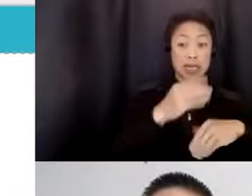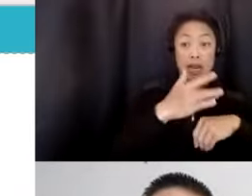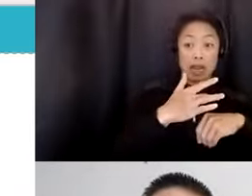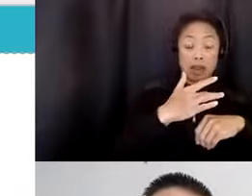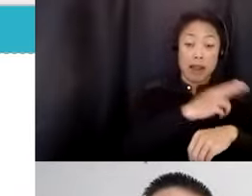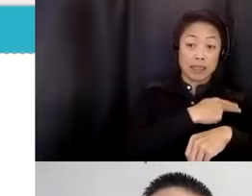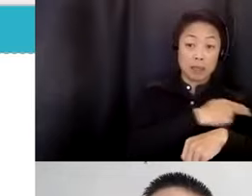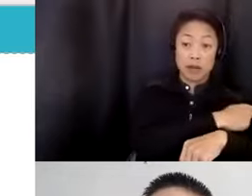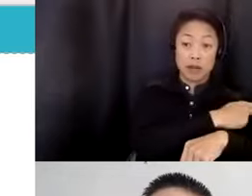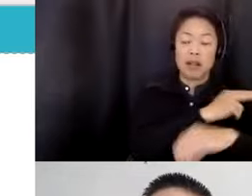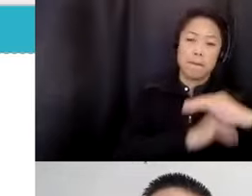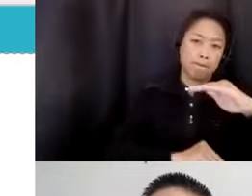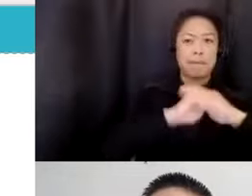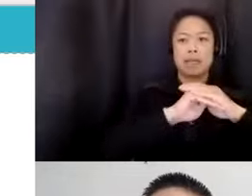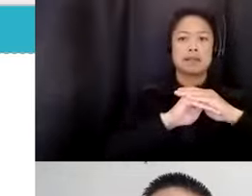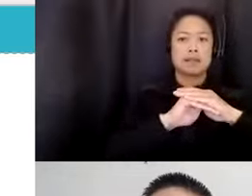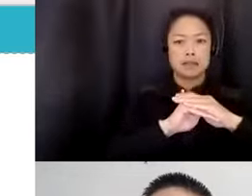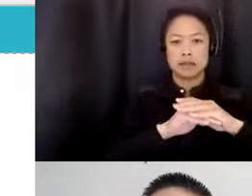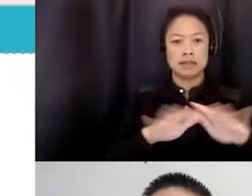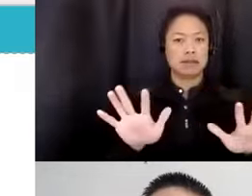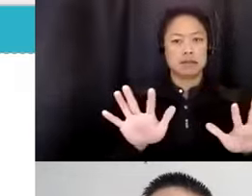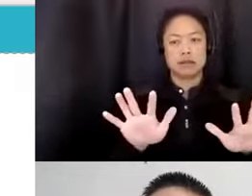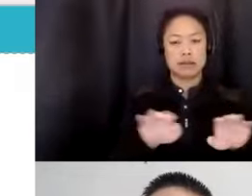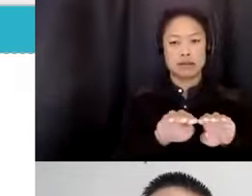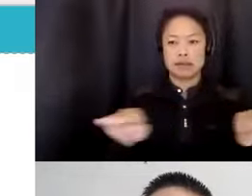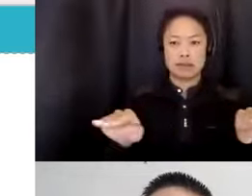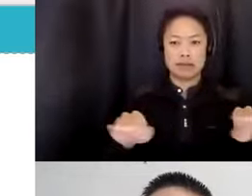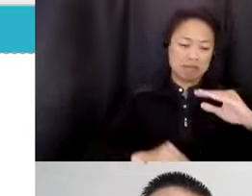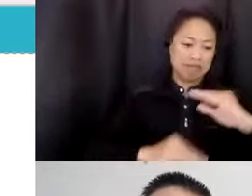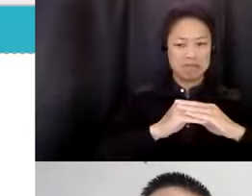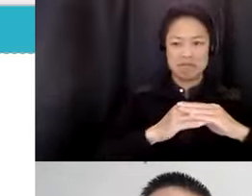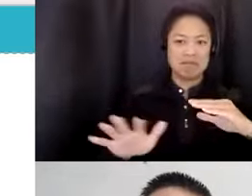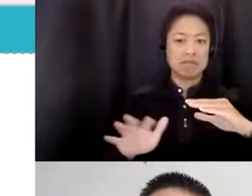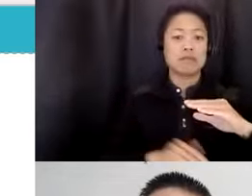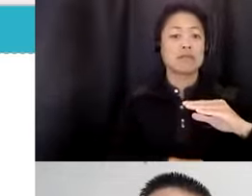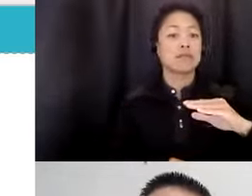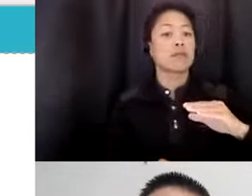With the stay at home order being a fixed three weeks--and